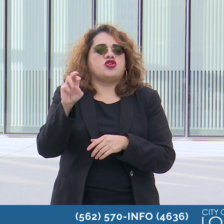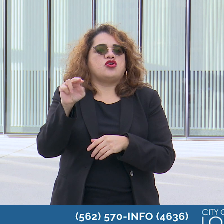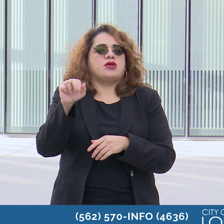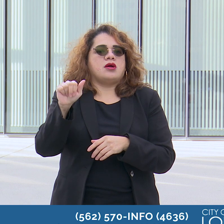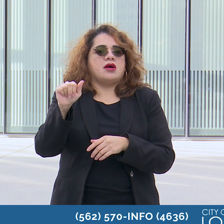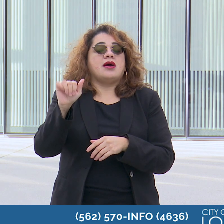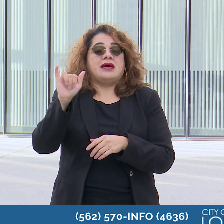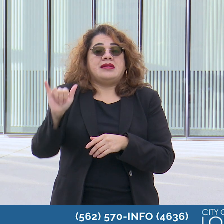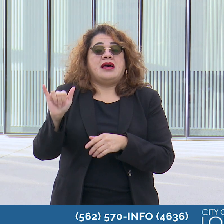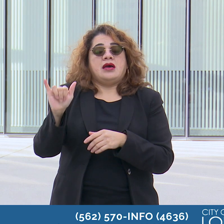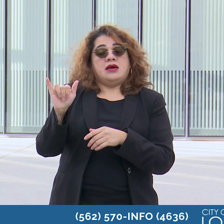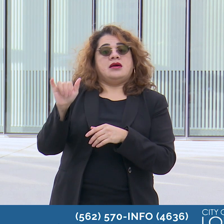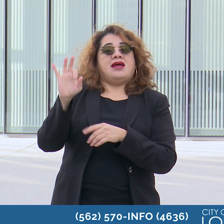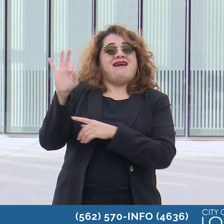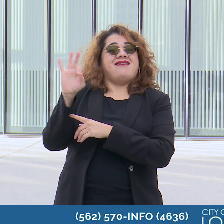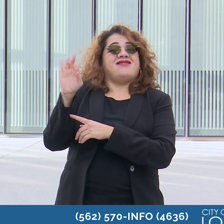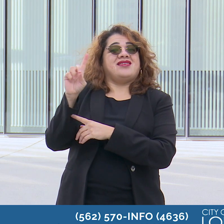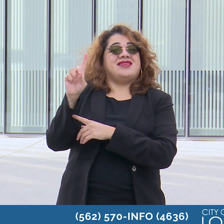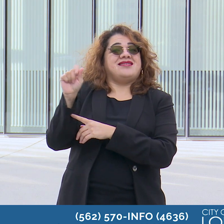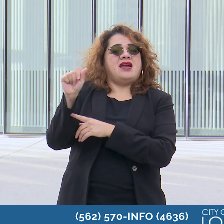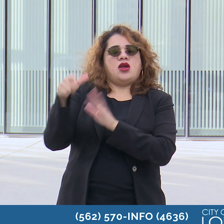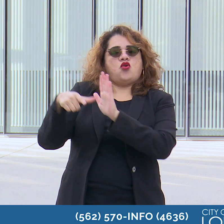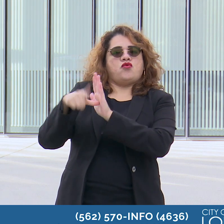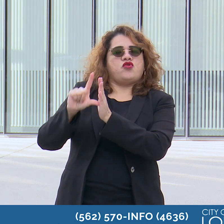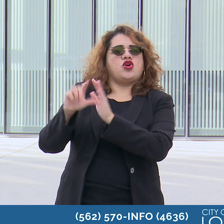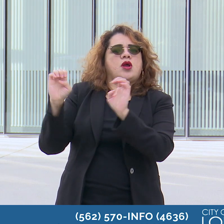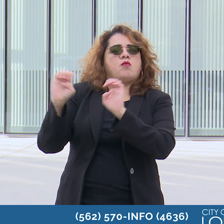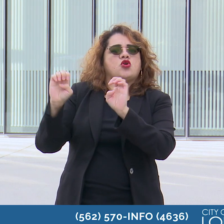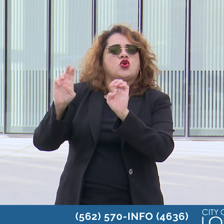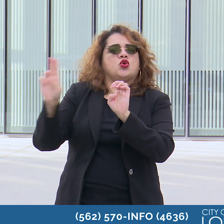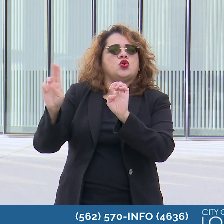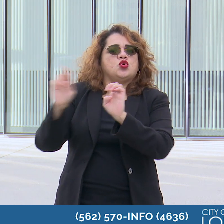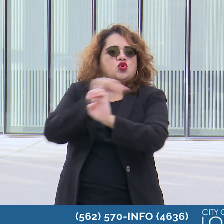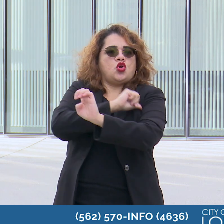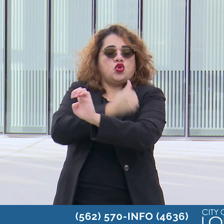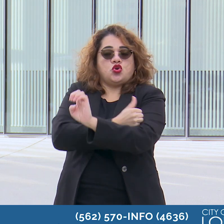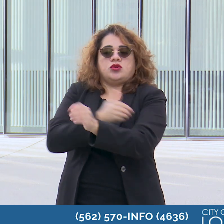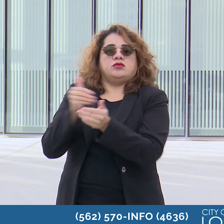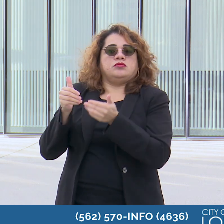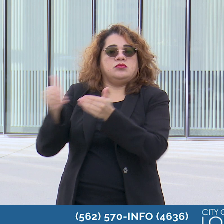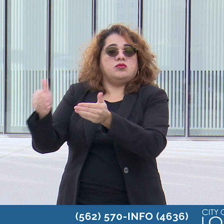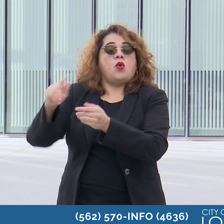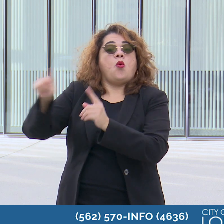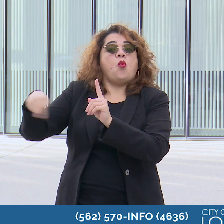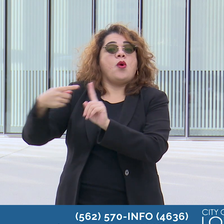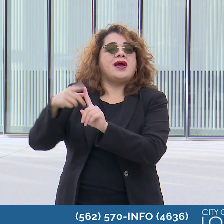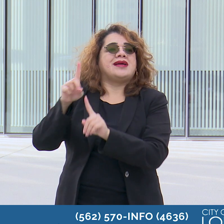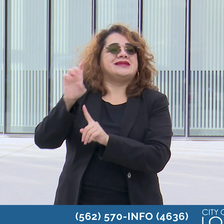to be reviewed by the FDA for emergency use authorization on December 17th and should